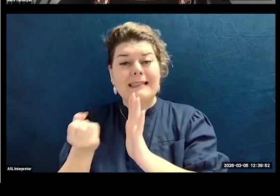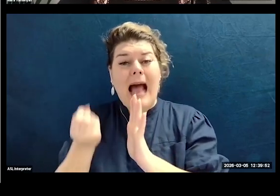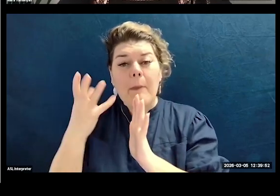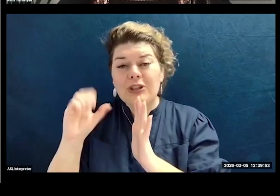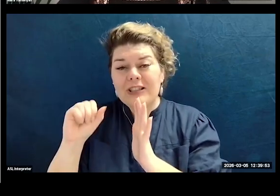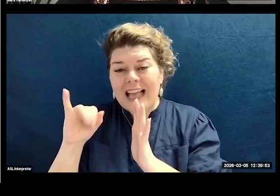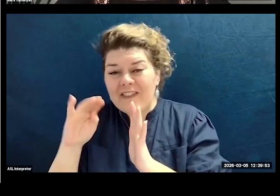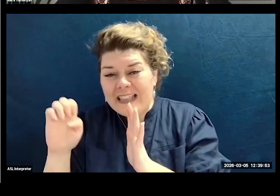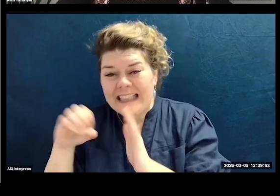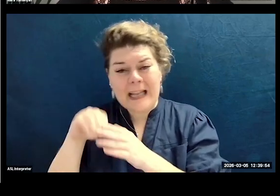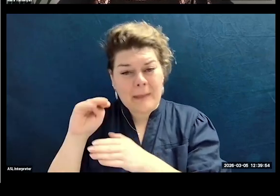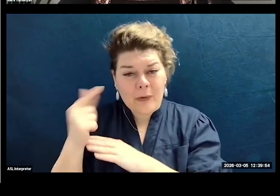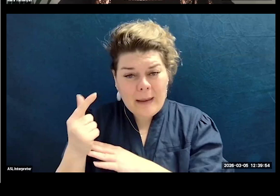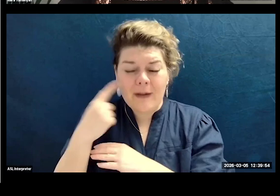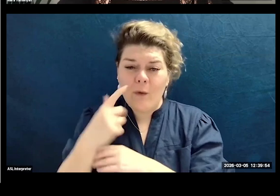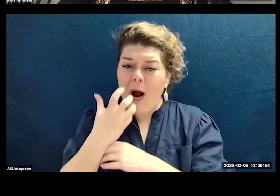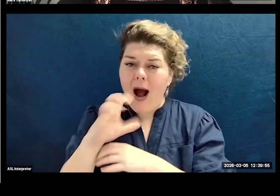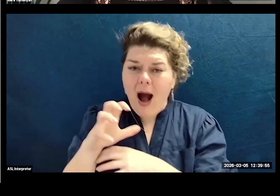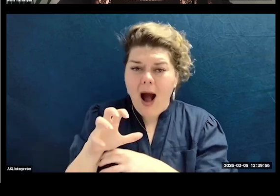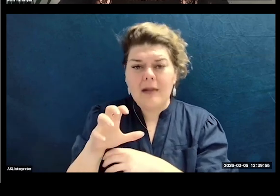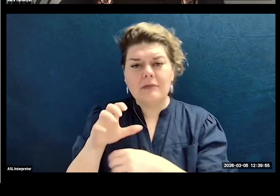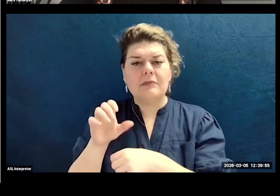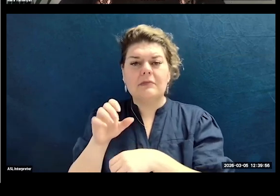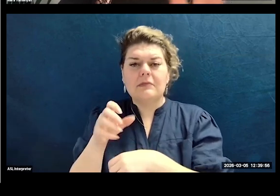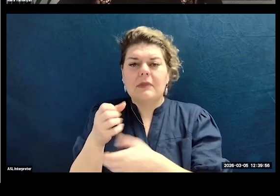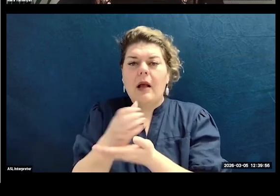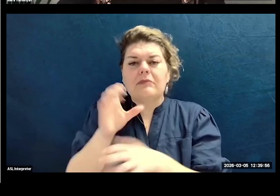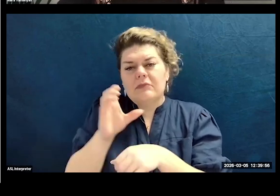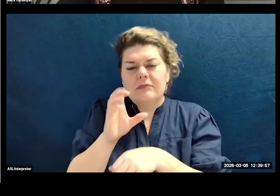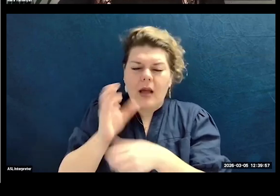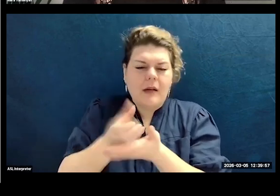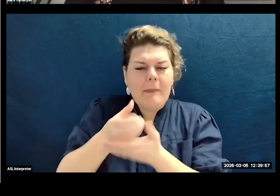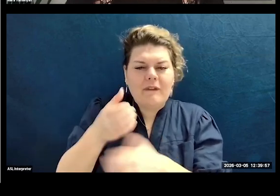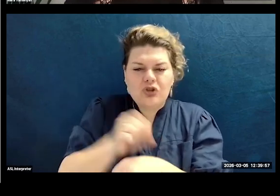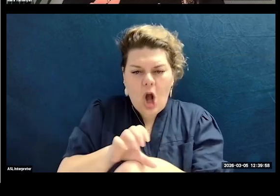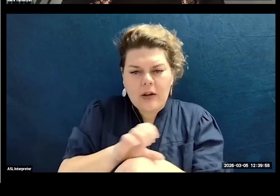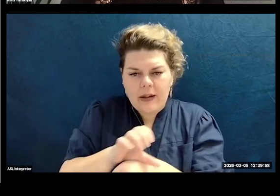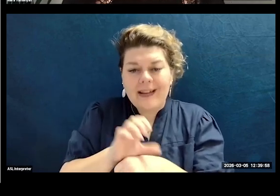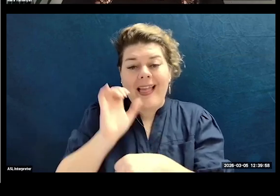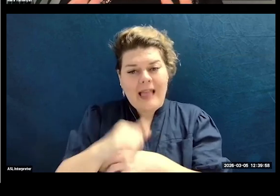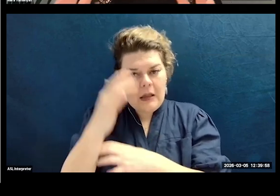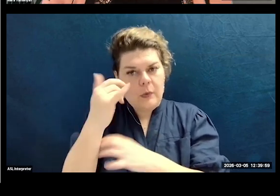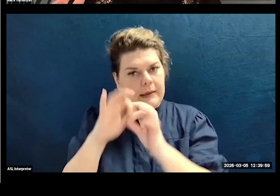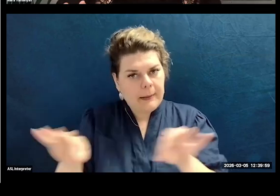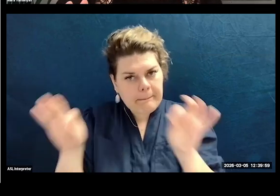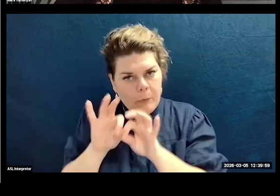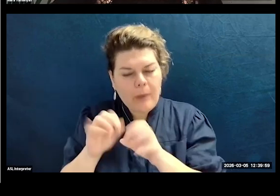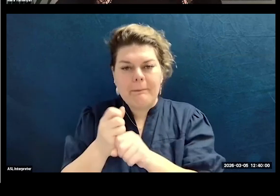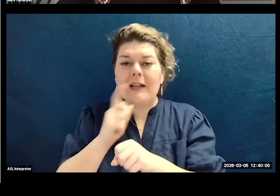in milligrams of a hot cup of chocolate. So, that's why it's important to make sure your data tables